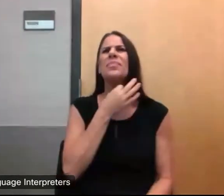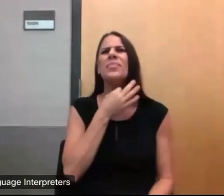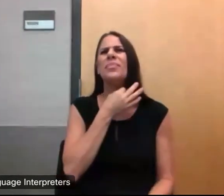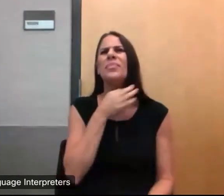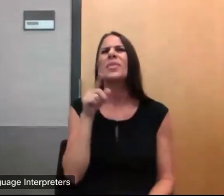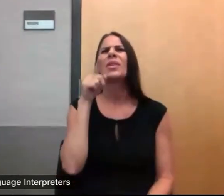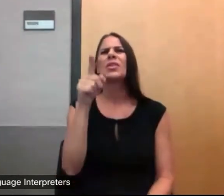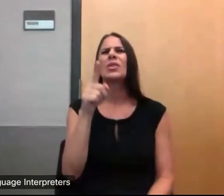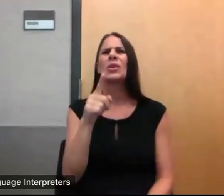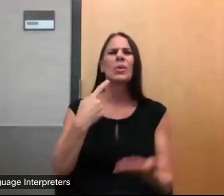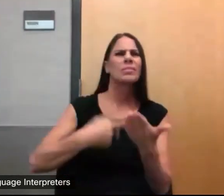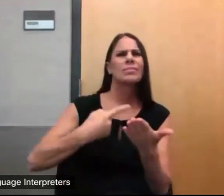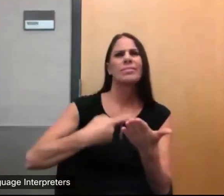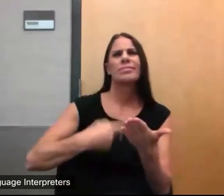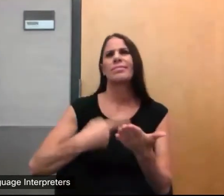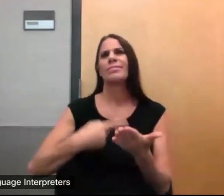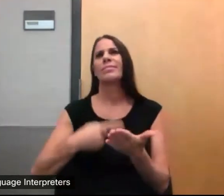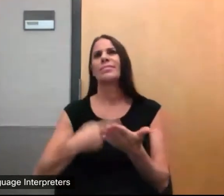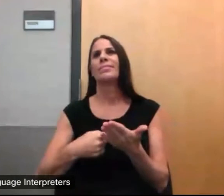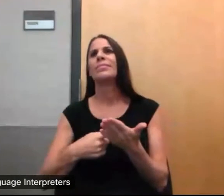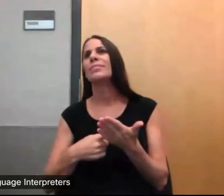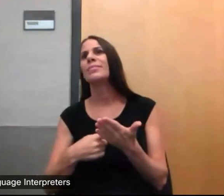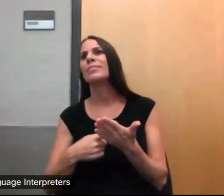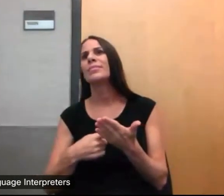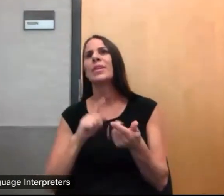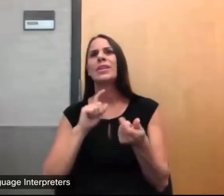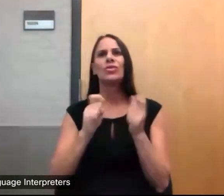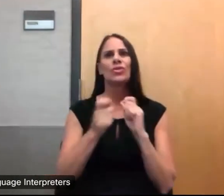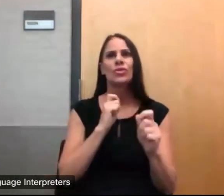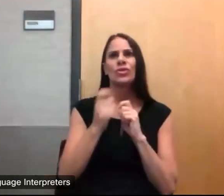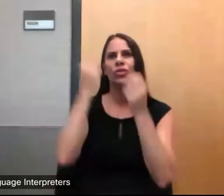a lot about, you know, within changing infection, information, and rapid communication, type